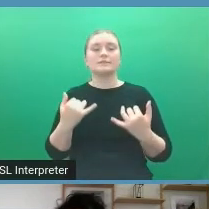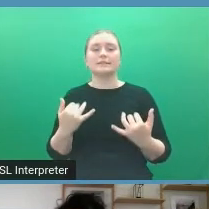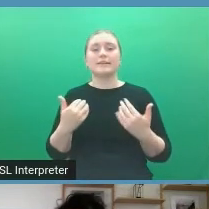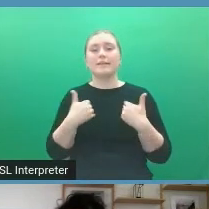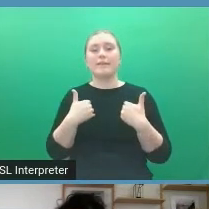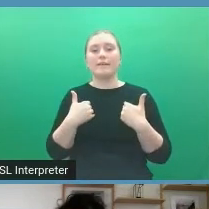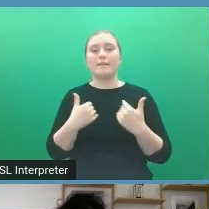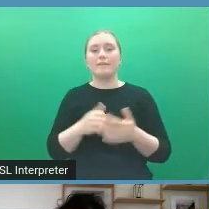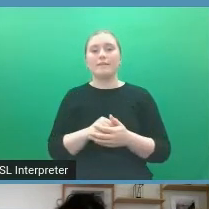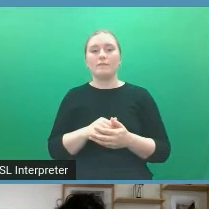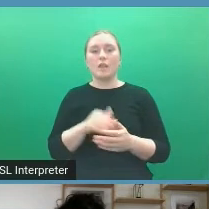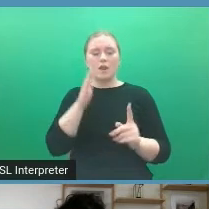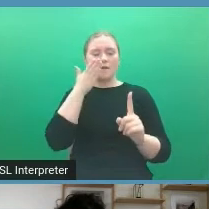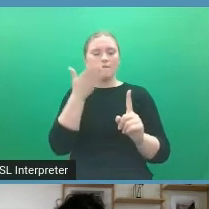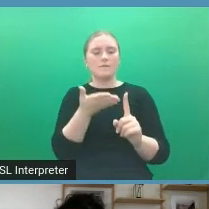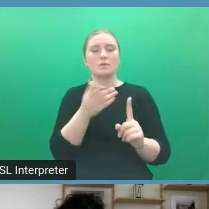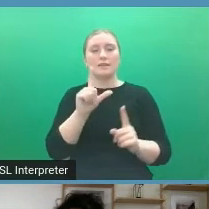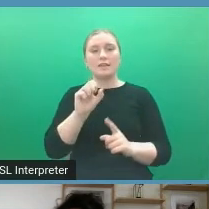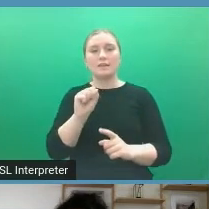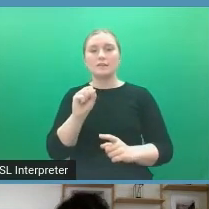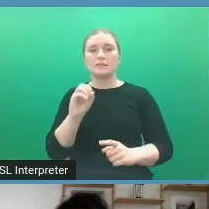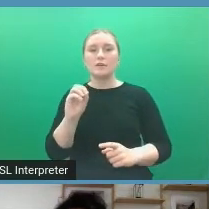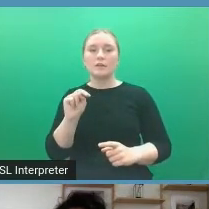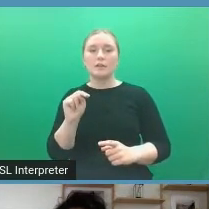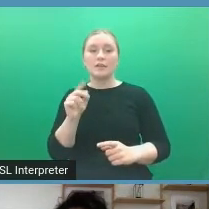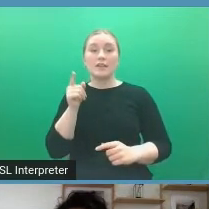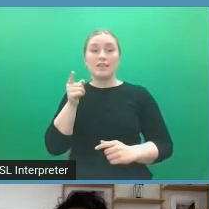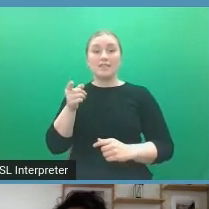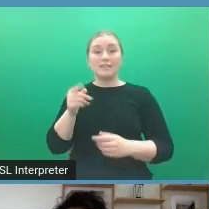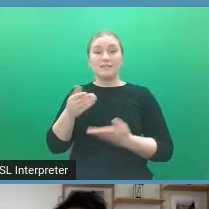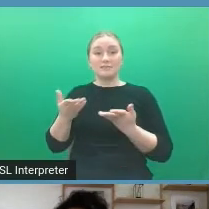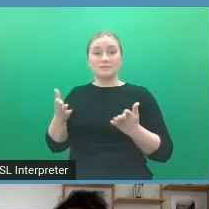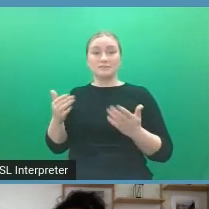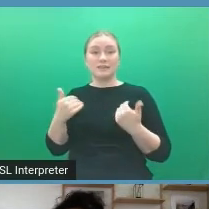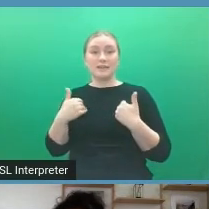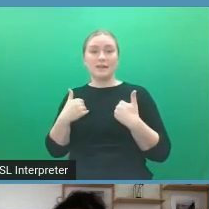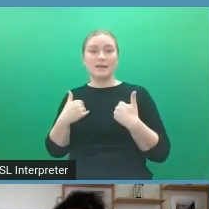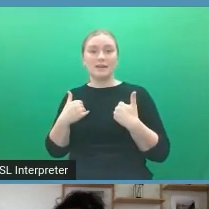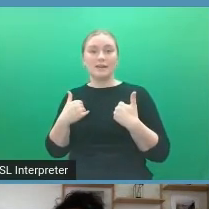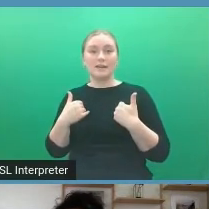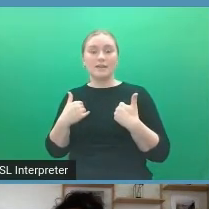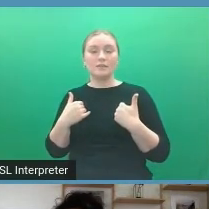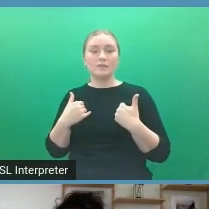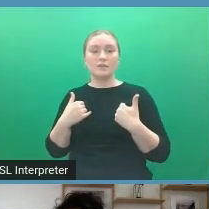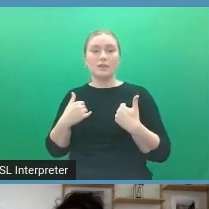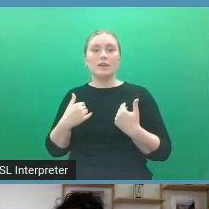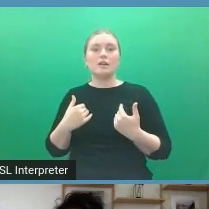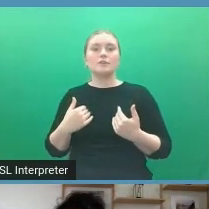the idea is these objects, these textiles were in this climate controlled case. You know we're